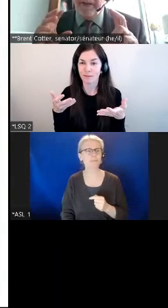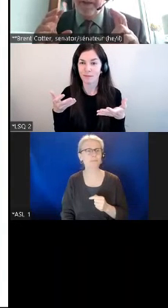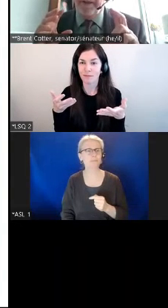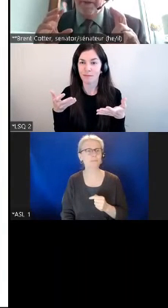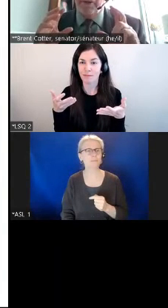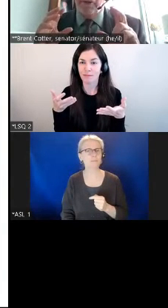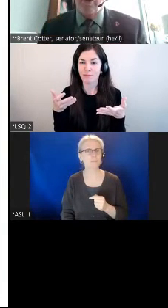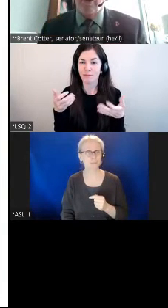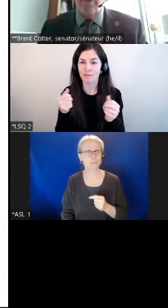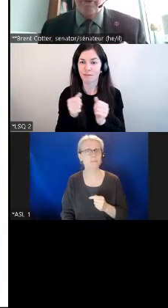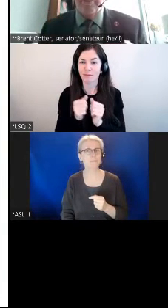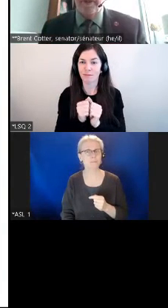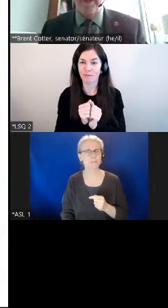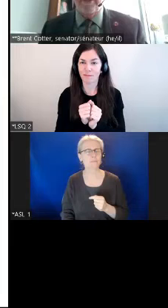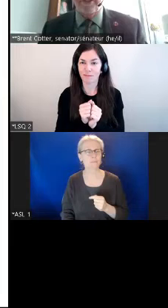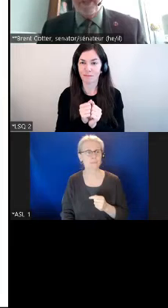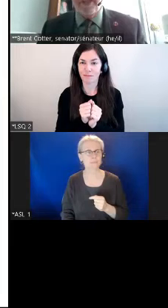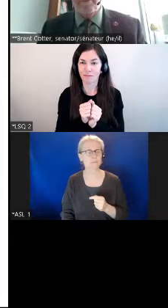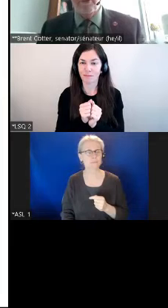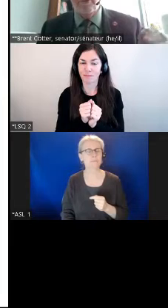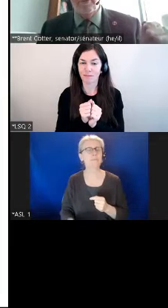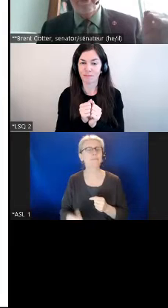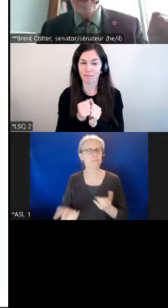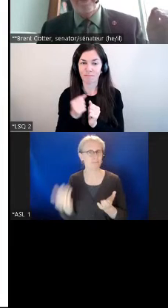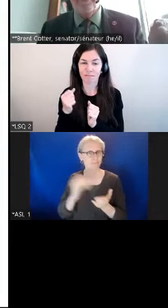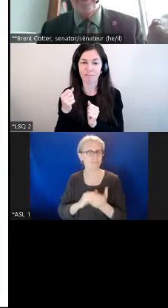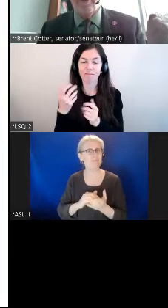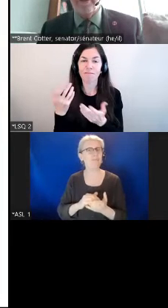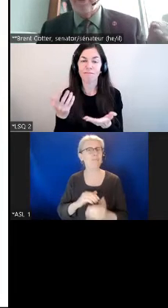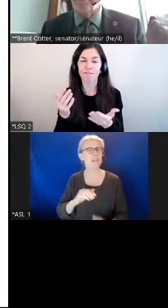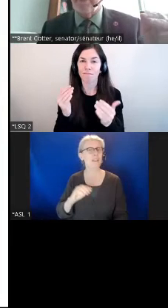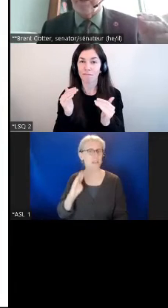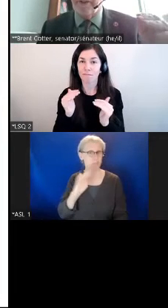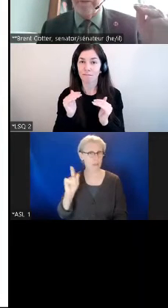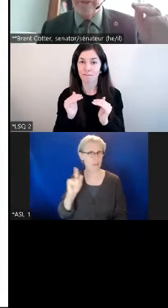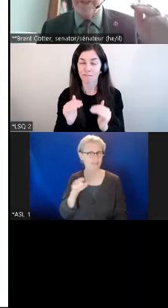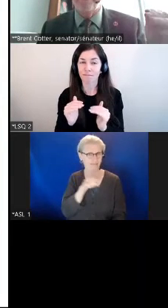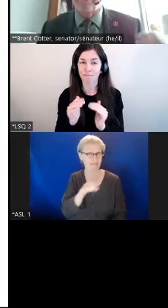TAKING MINISTER QUALTROUGH'S BILL AS AN EXAMPLE. YOU WILL SEE THAT THERE ARE A SERIES OF